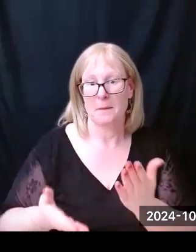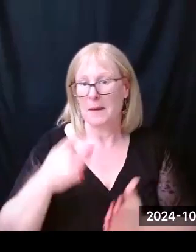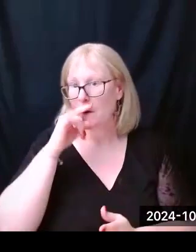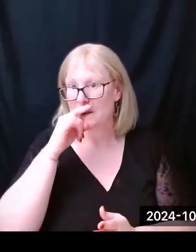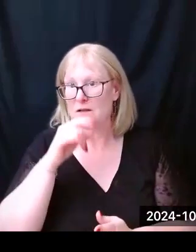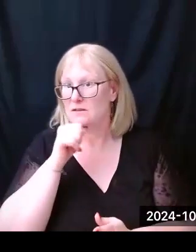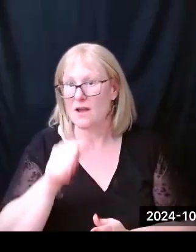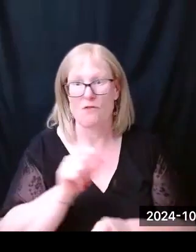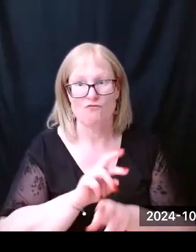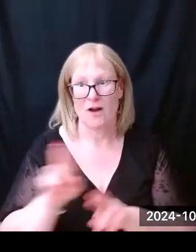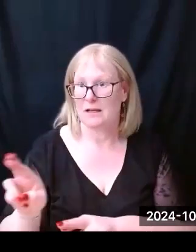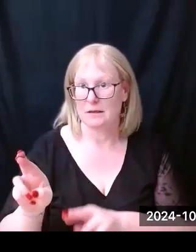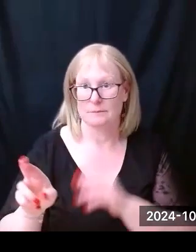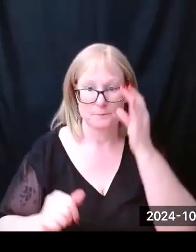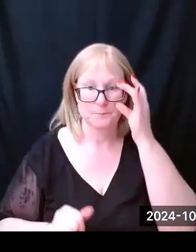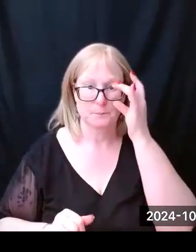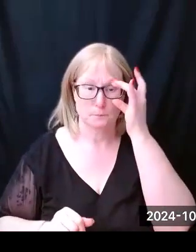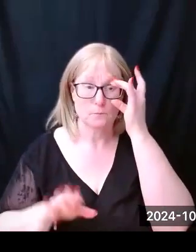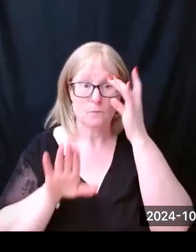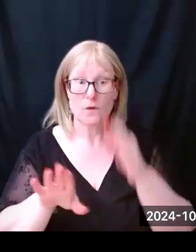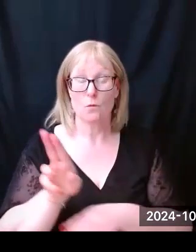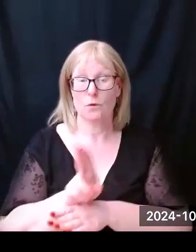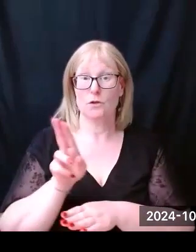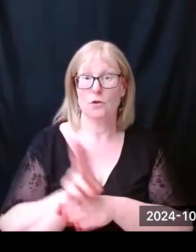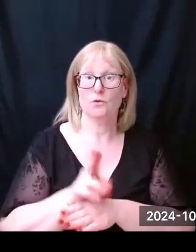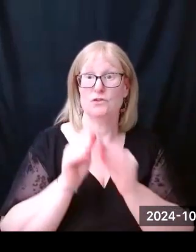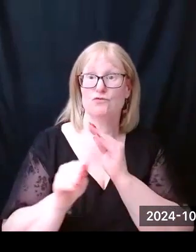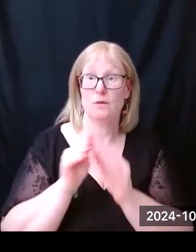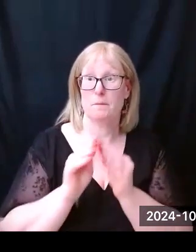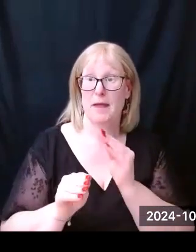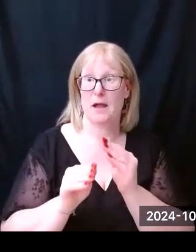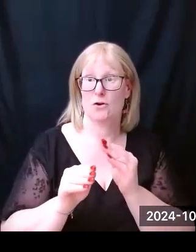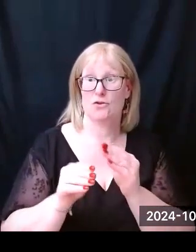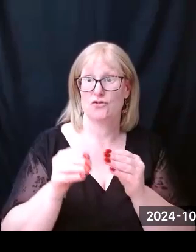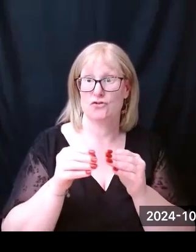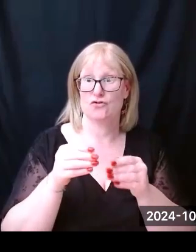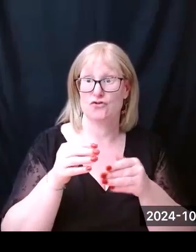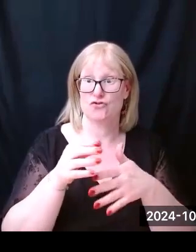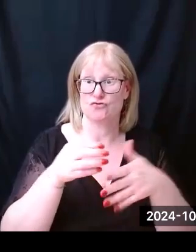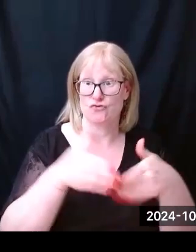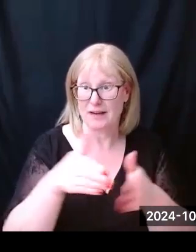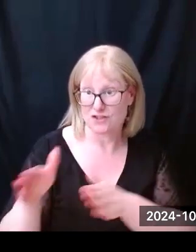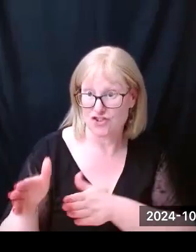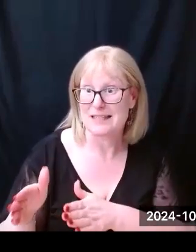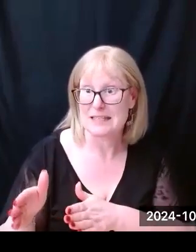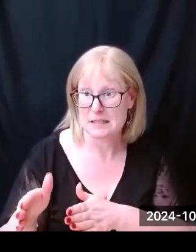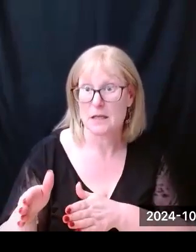So we use these repair strategies. But even when we aim in that zone of proximal development, we